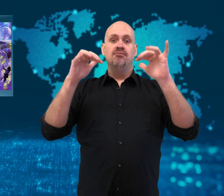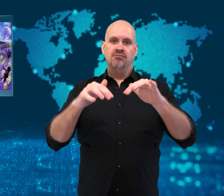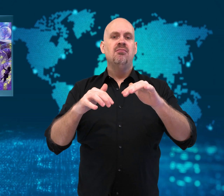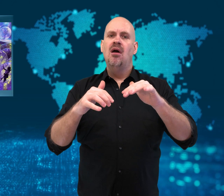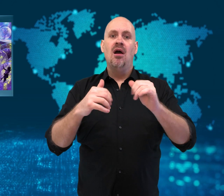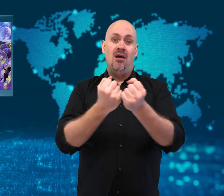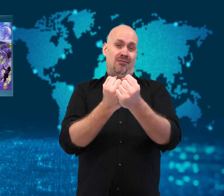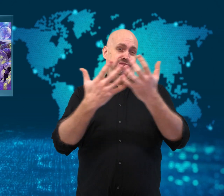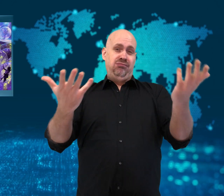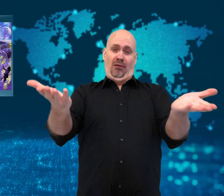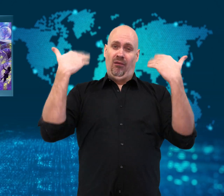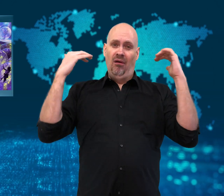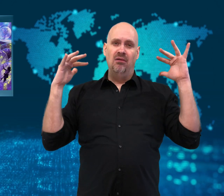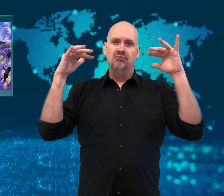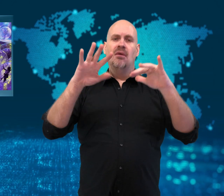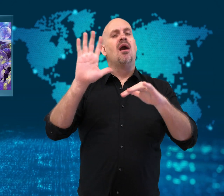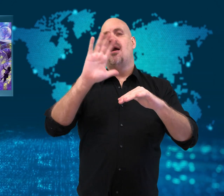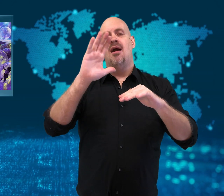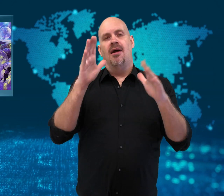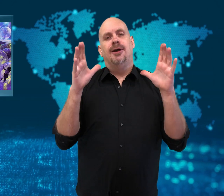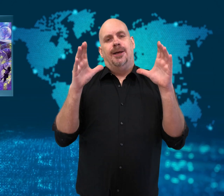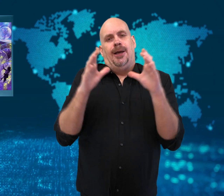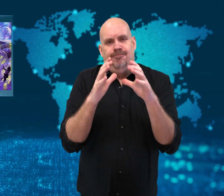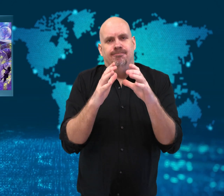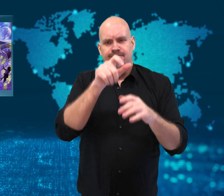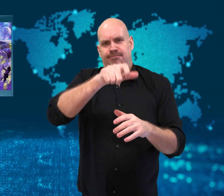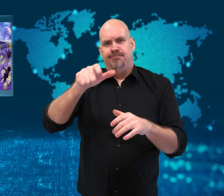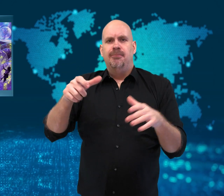Although attendance was limited,